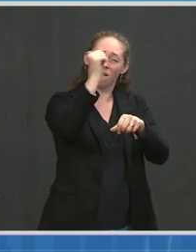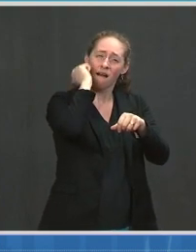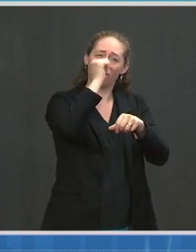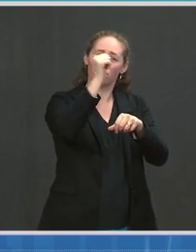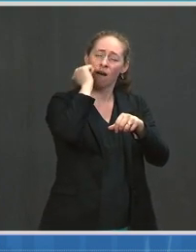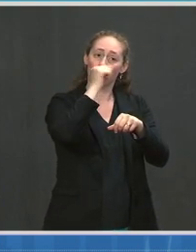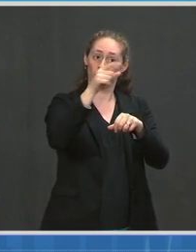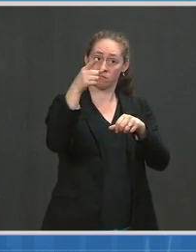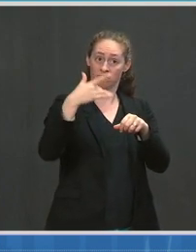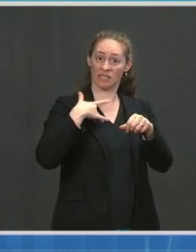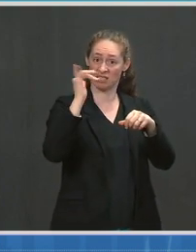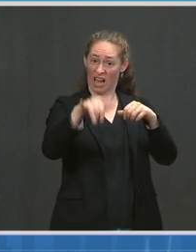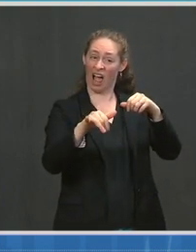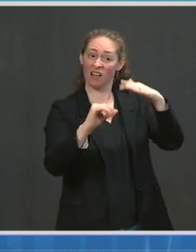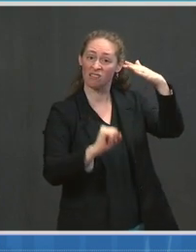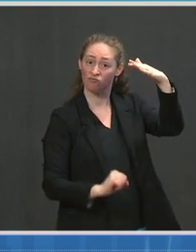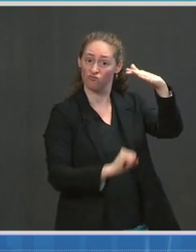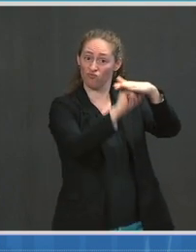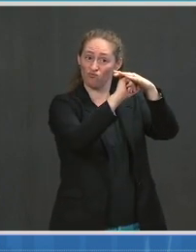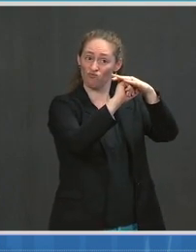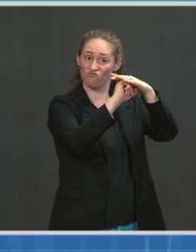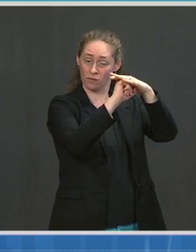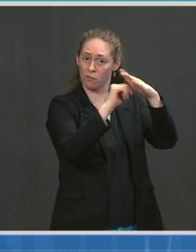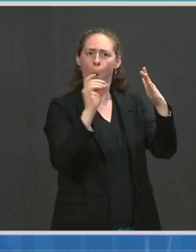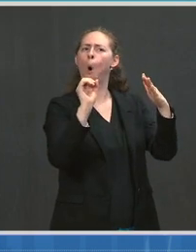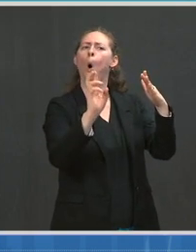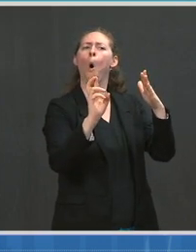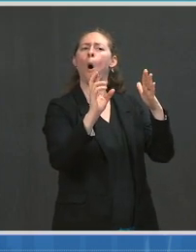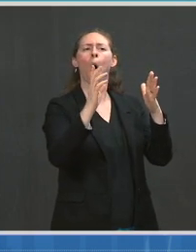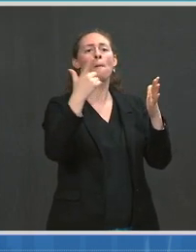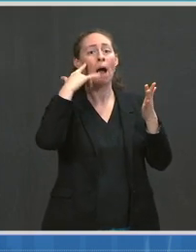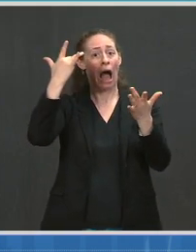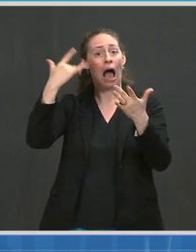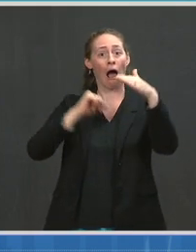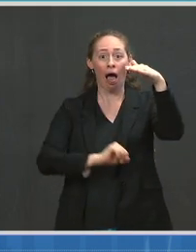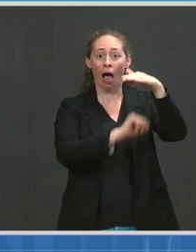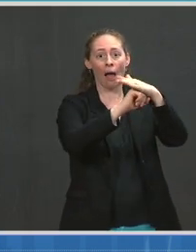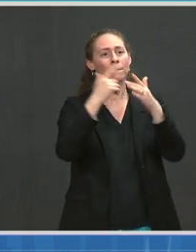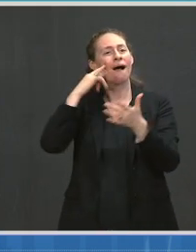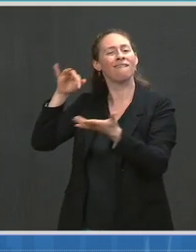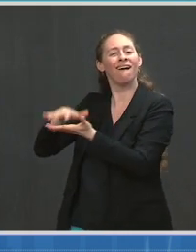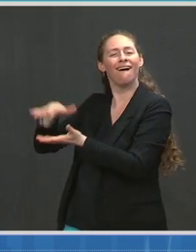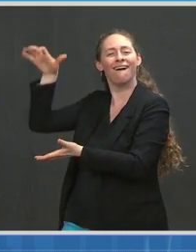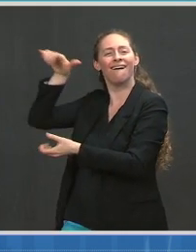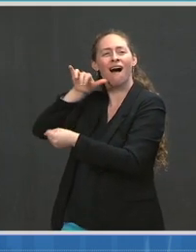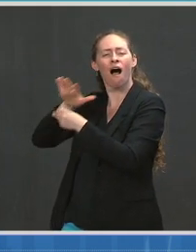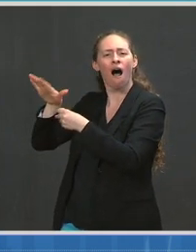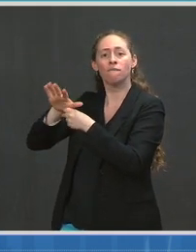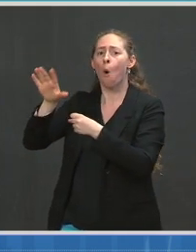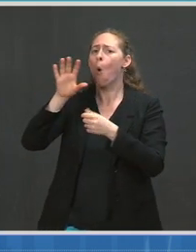or is it still a supply constrained environment and what is your projection for once you get these additional sites online